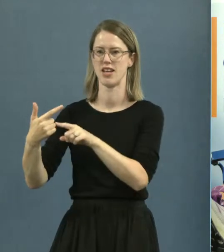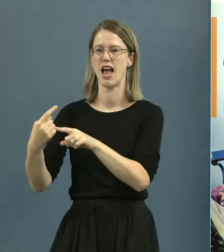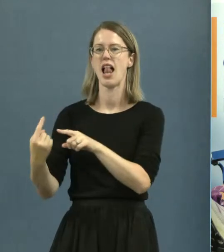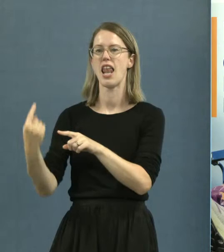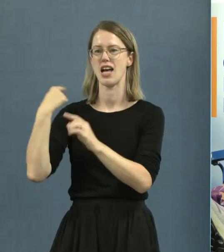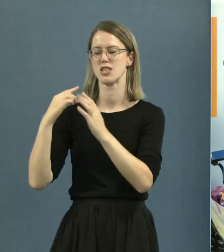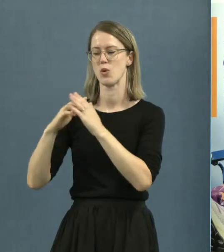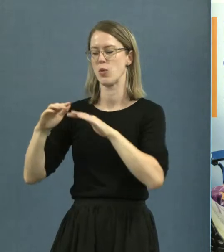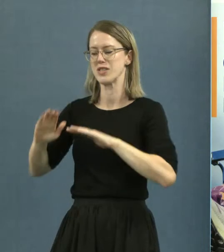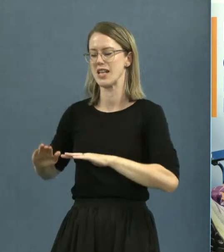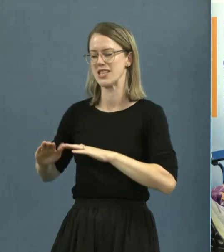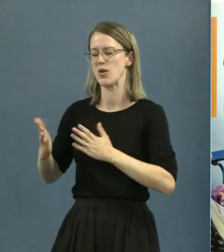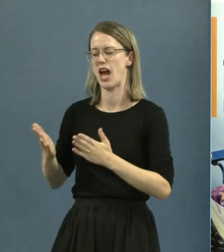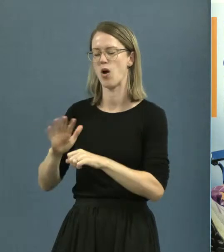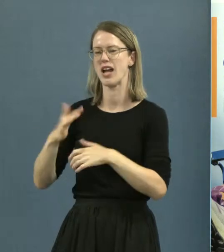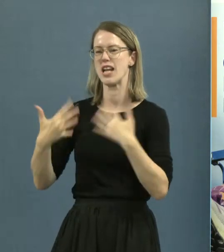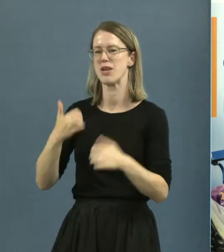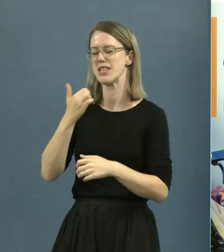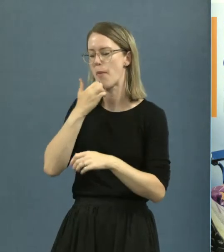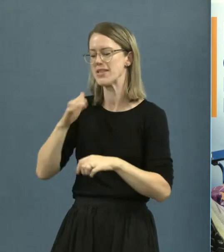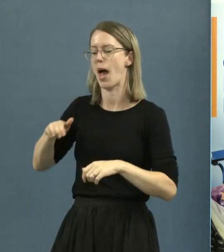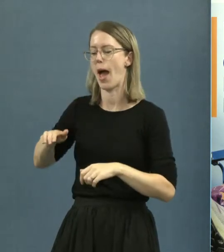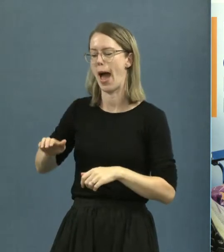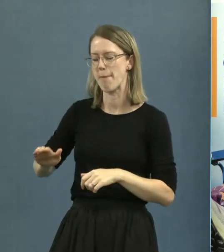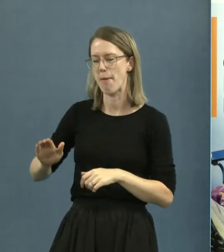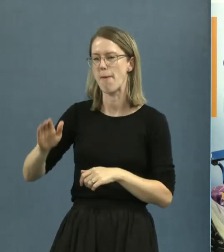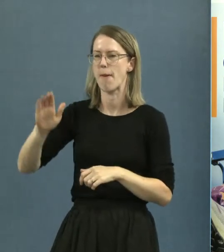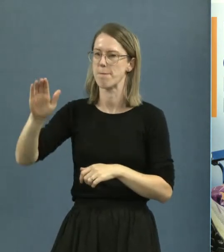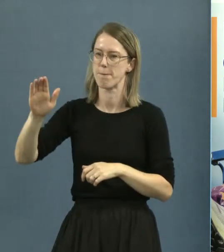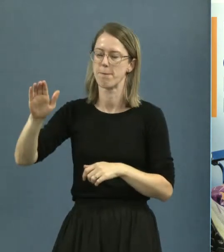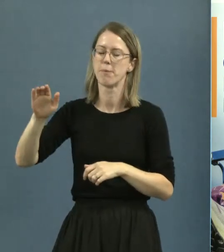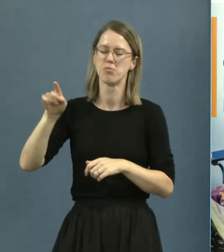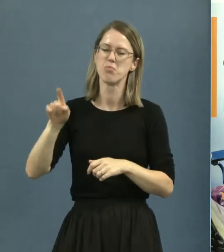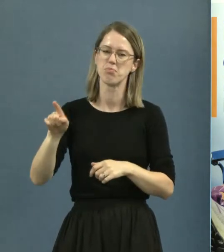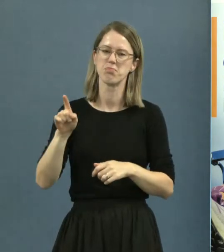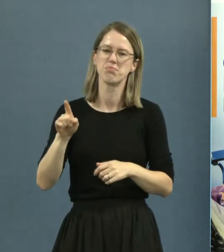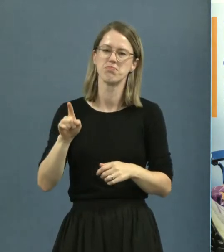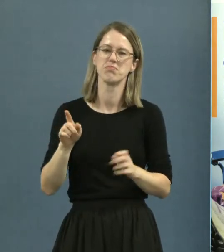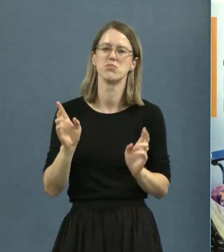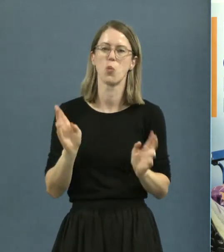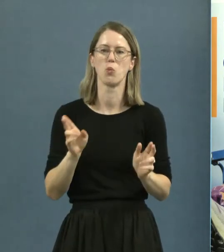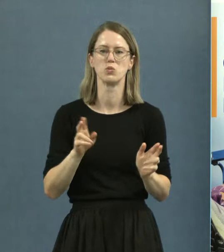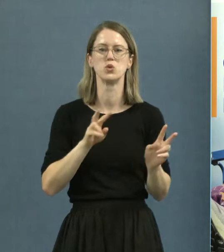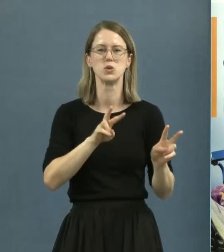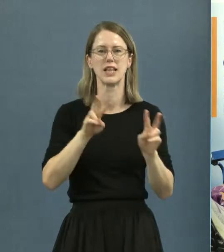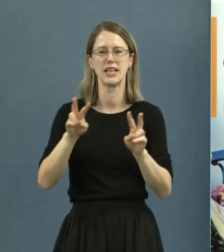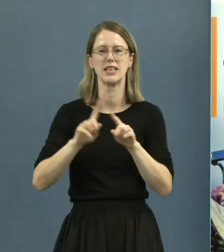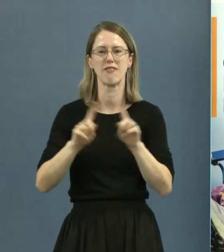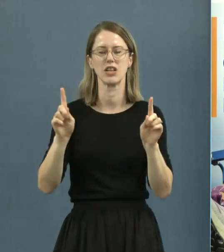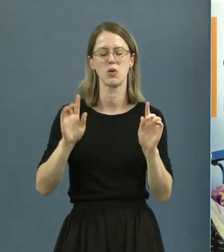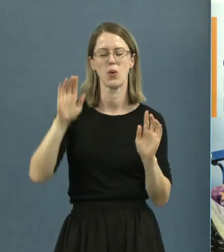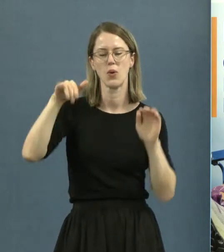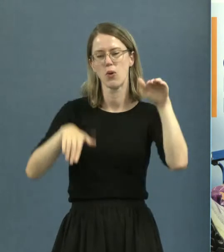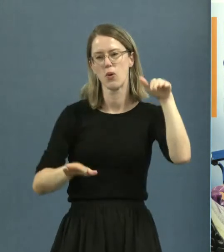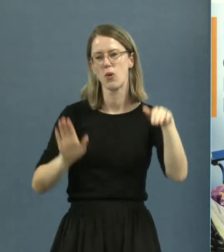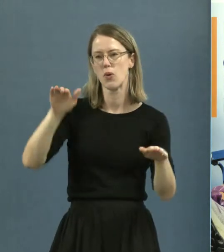less than that. It was 2,453. So we're seeing these various patterns across the country.